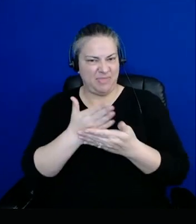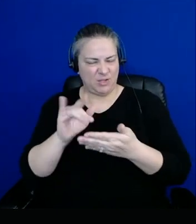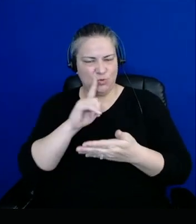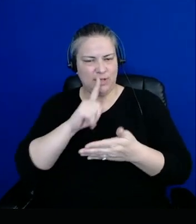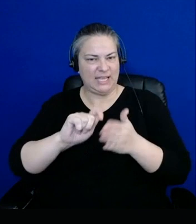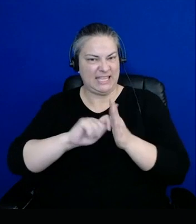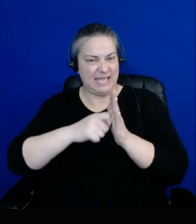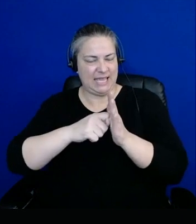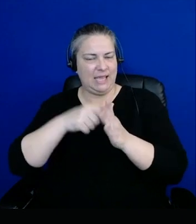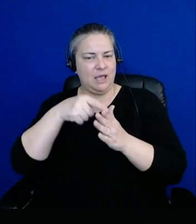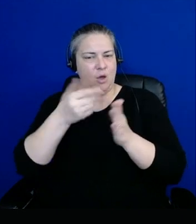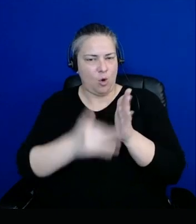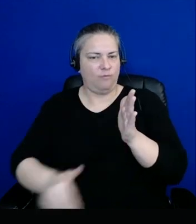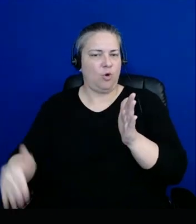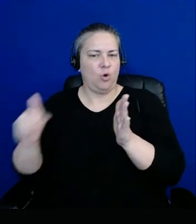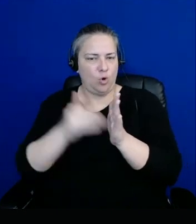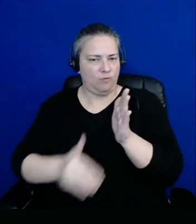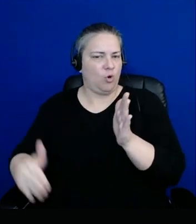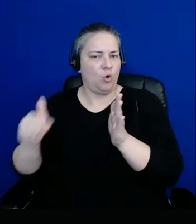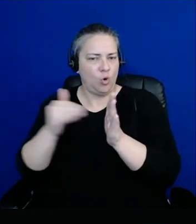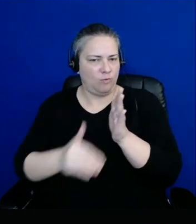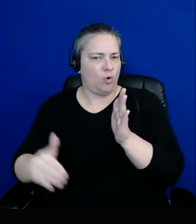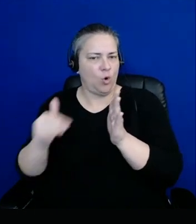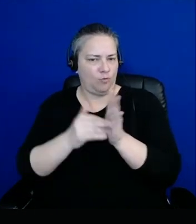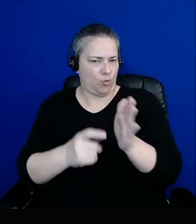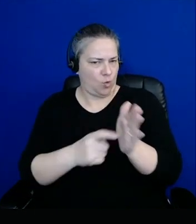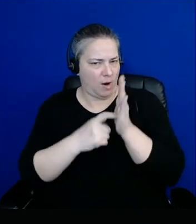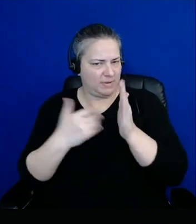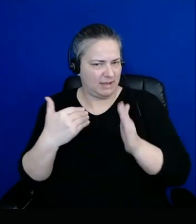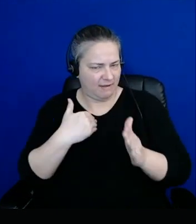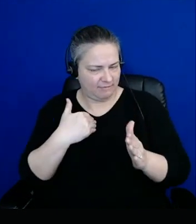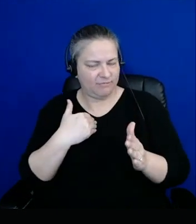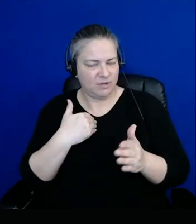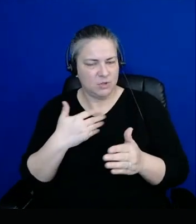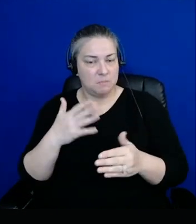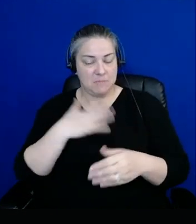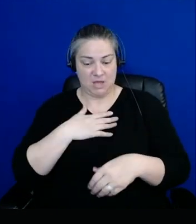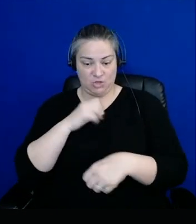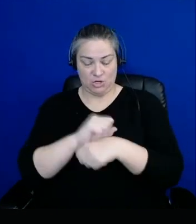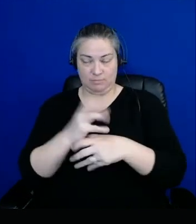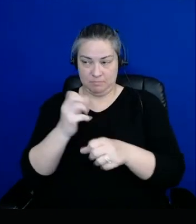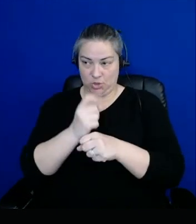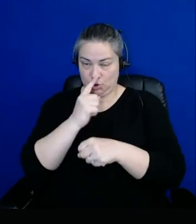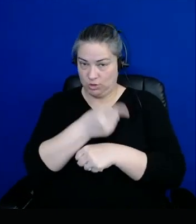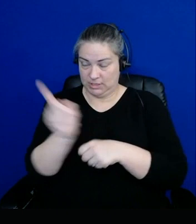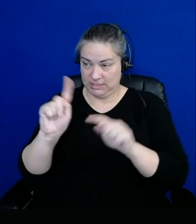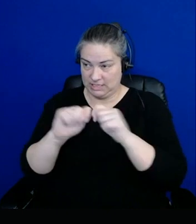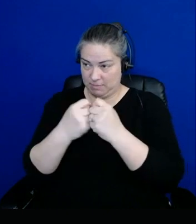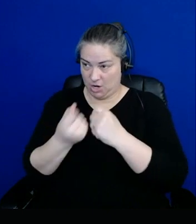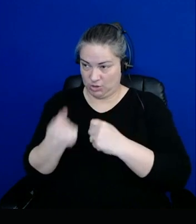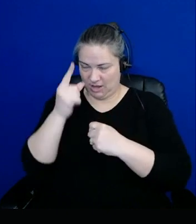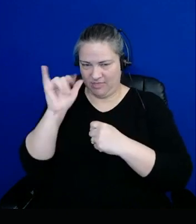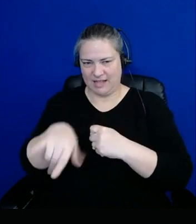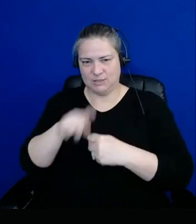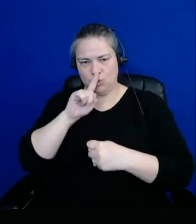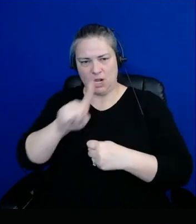that get repeated over and over and over again. So I've made it my job to make sure that our teams understand that these are really core tenants